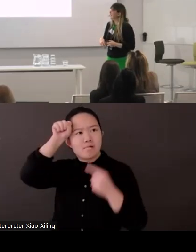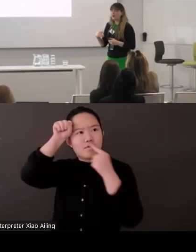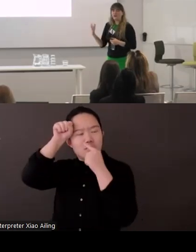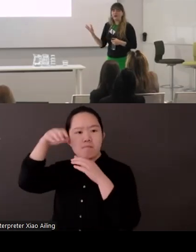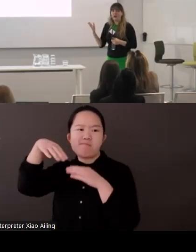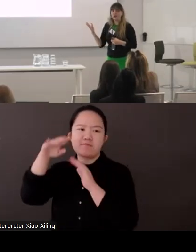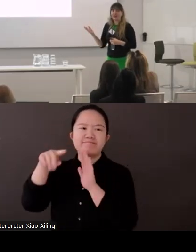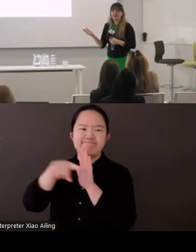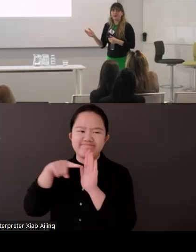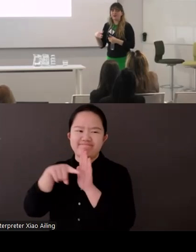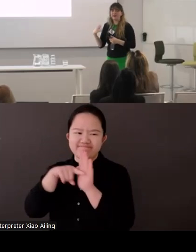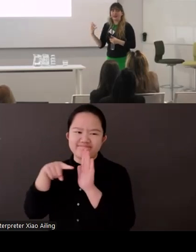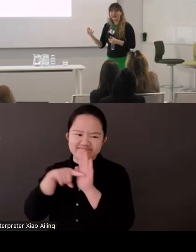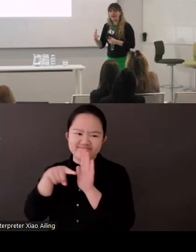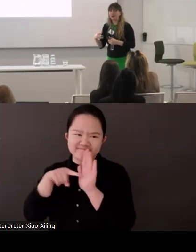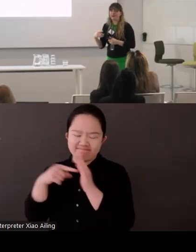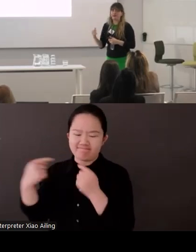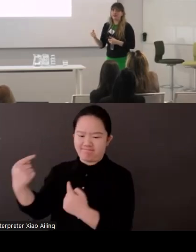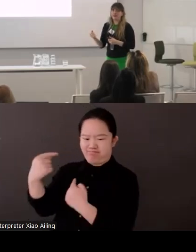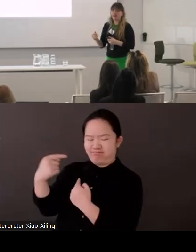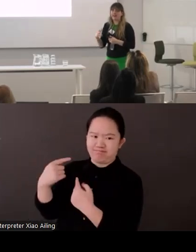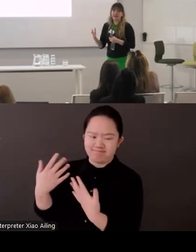as I'll often have to do with things like living with disability and navigating